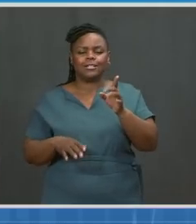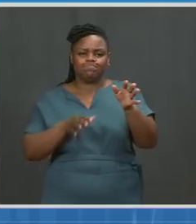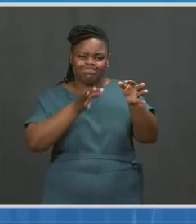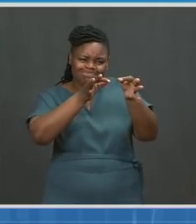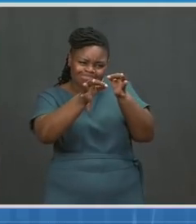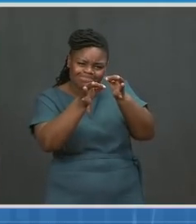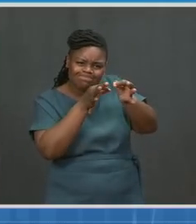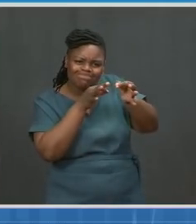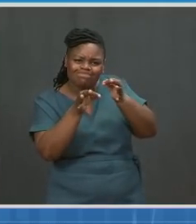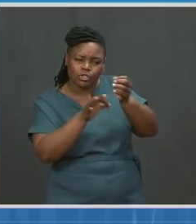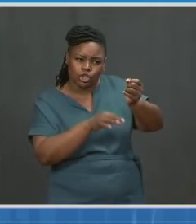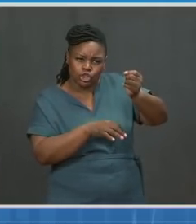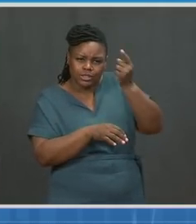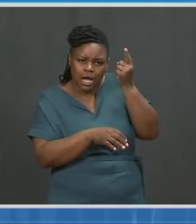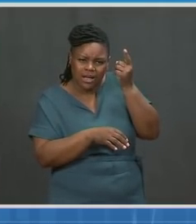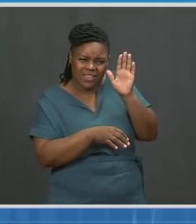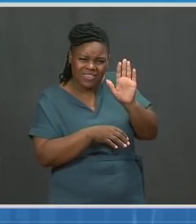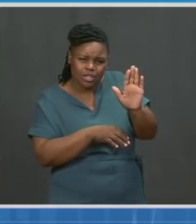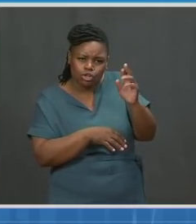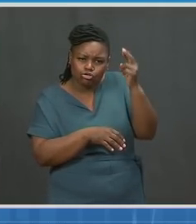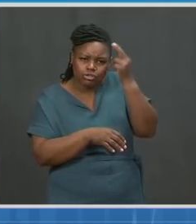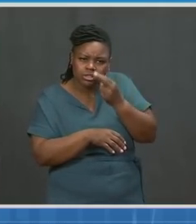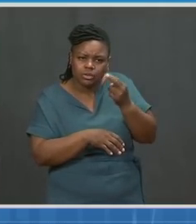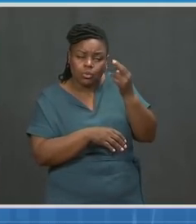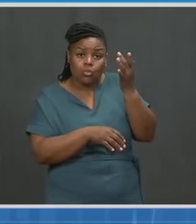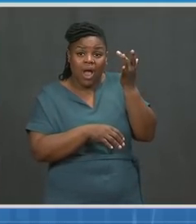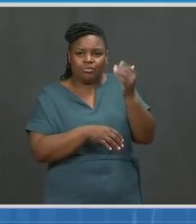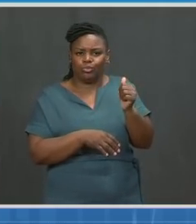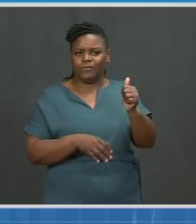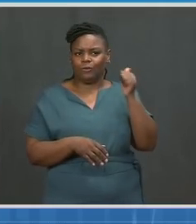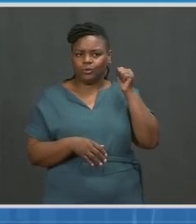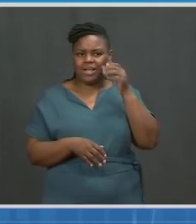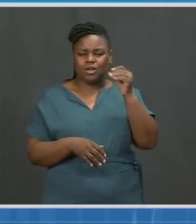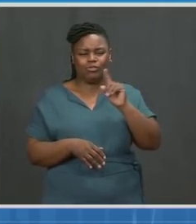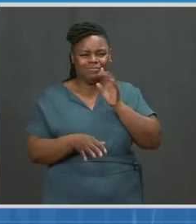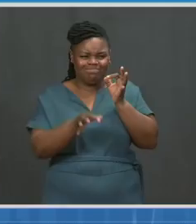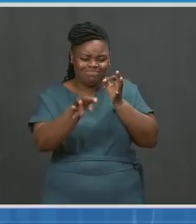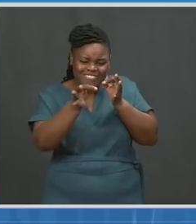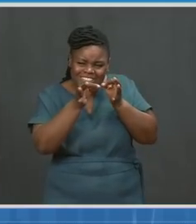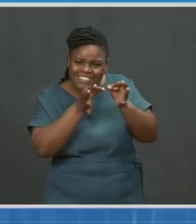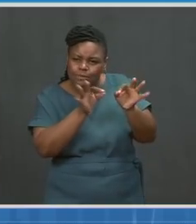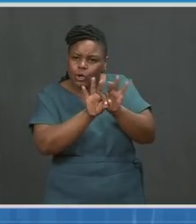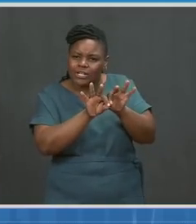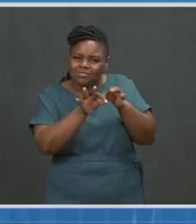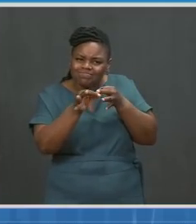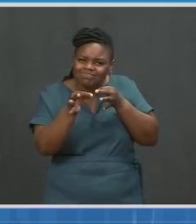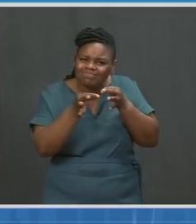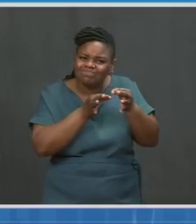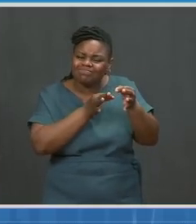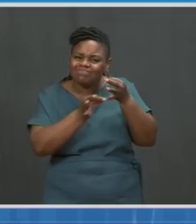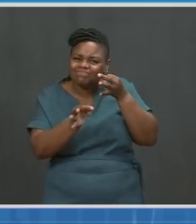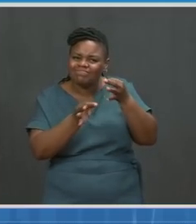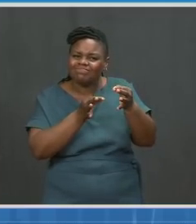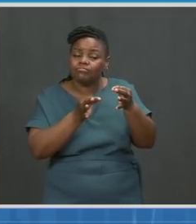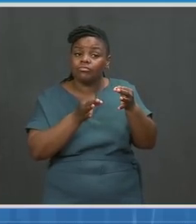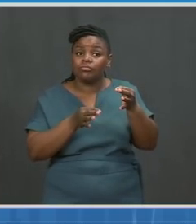for not wanting to get vaccinated, and really explaining: "Is it about the science? Is it that you felt that the science was too fast?"